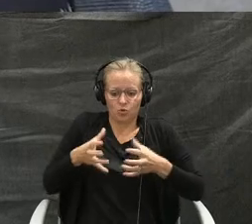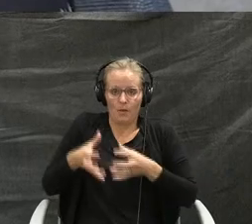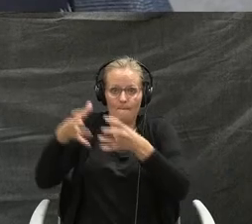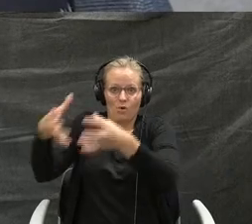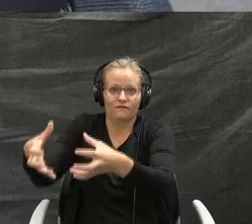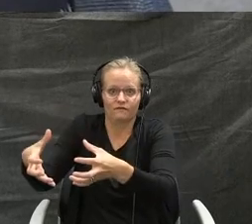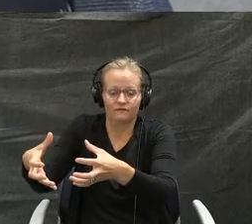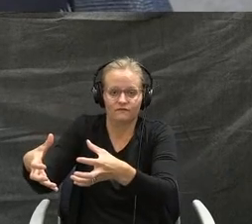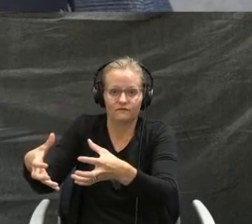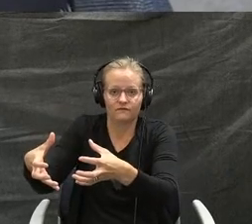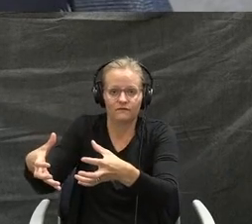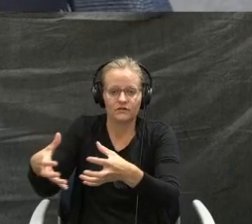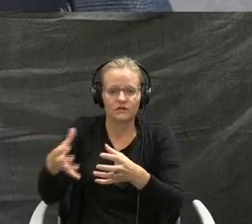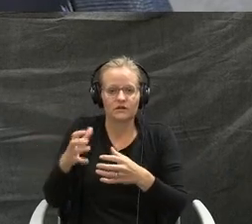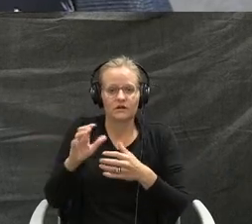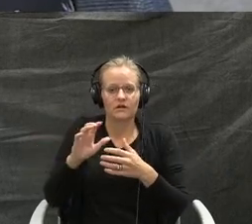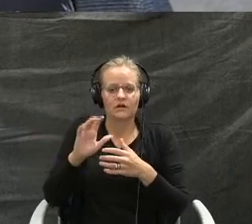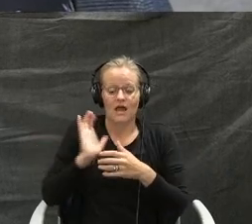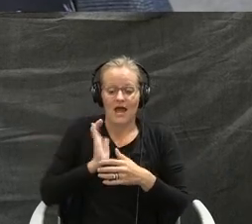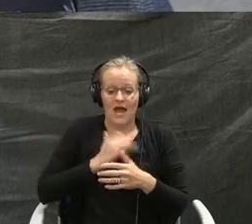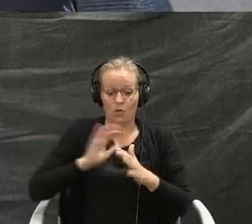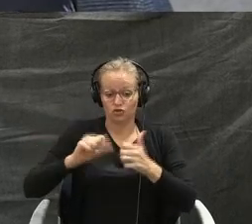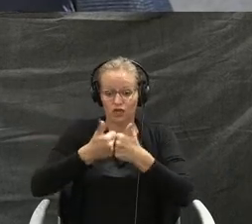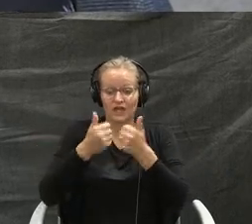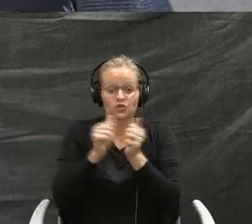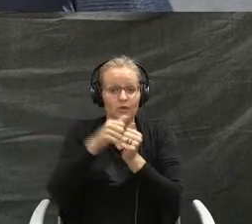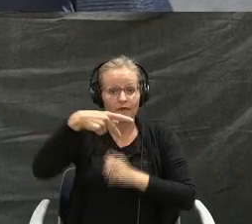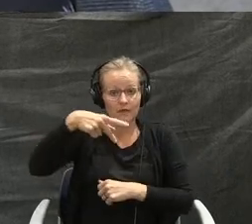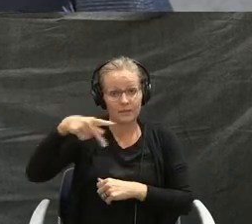devices? Well, you need to expedite ordering today to have